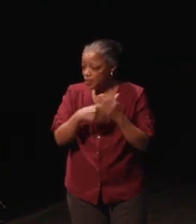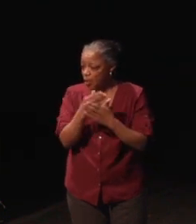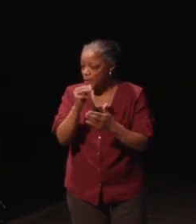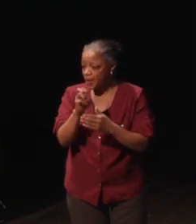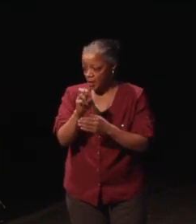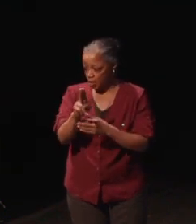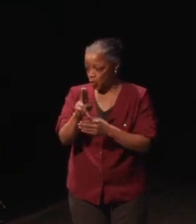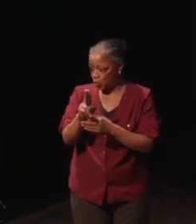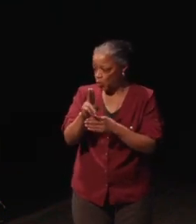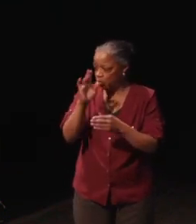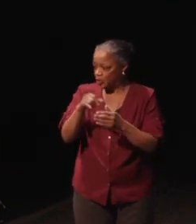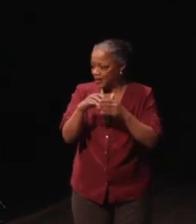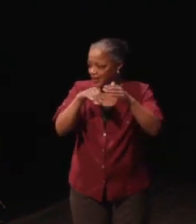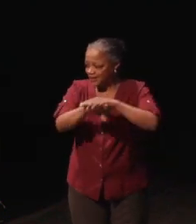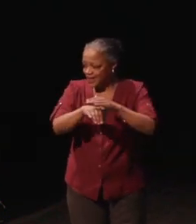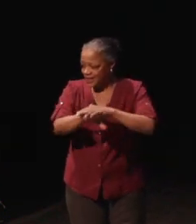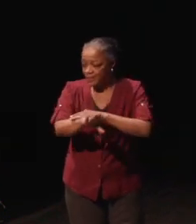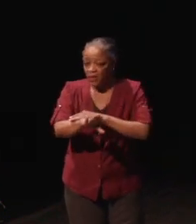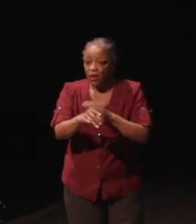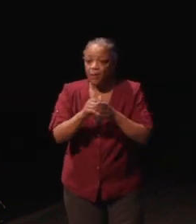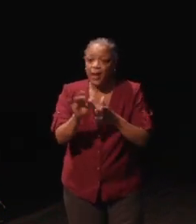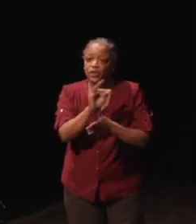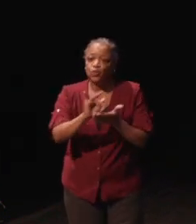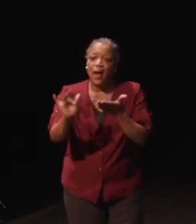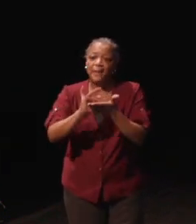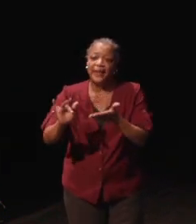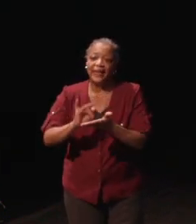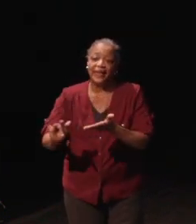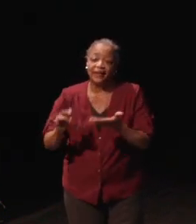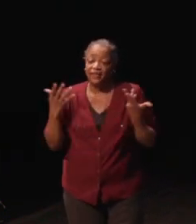everything that's on stream should be accessible by swiping or if you're on